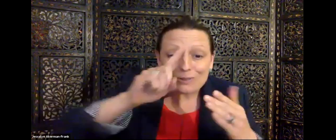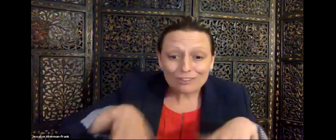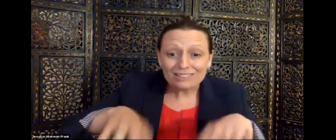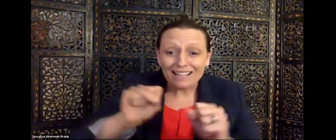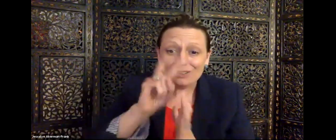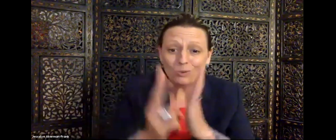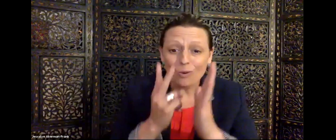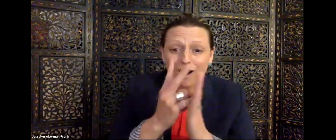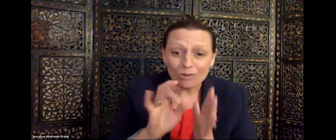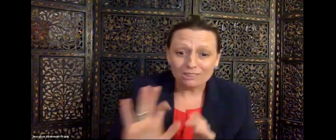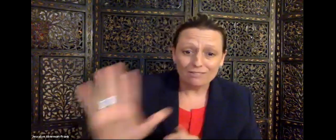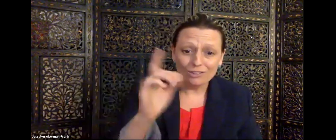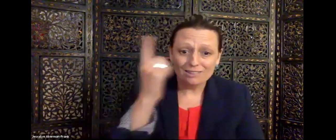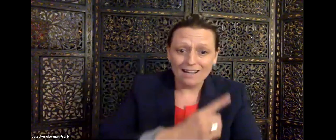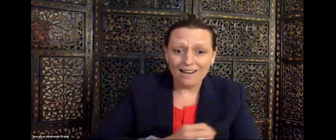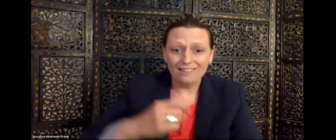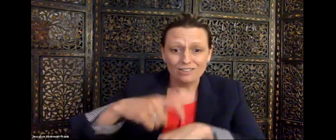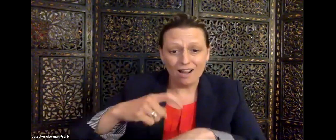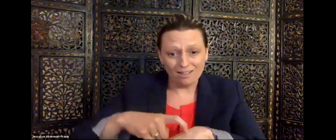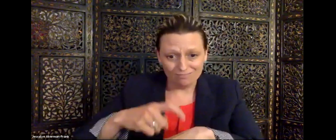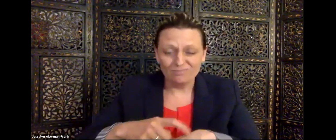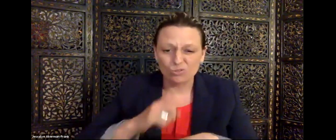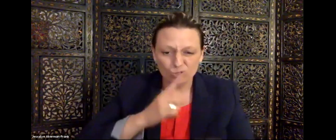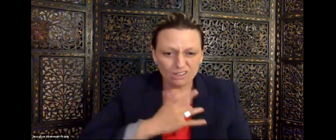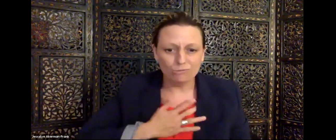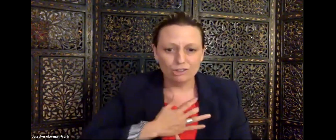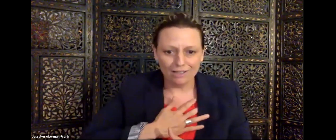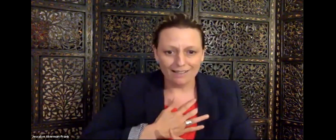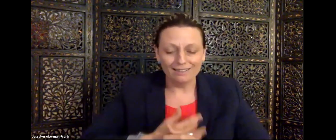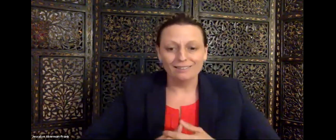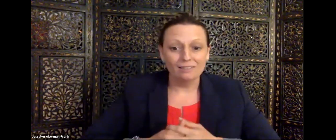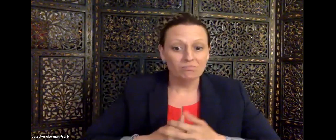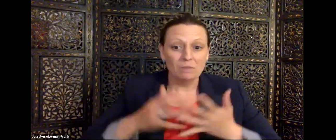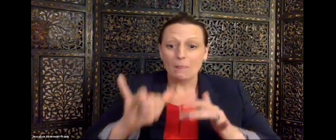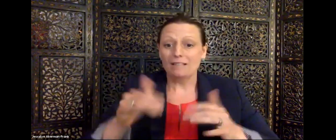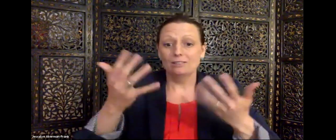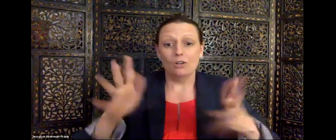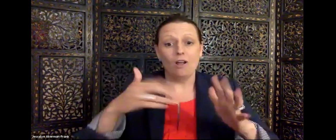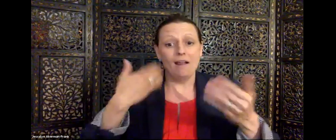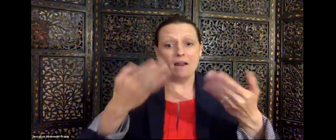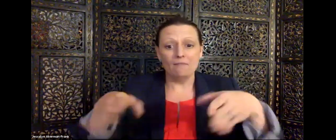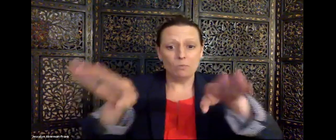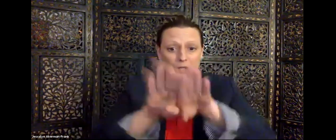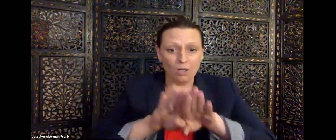So we're forever grateful to you and taking -- taking this time, almost three hours, I really do appreciate it.